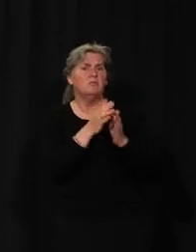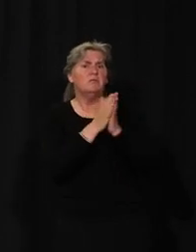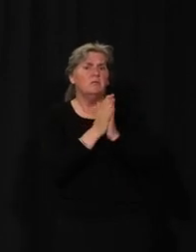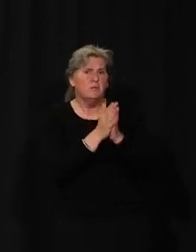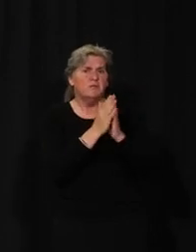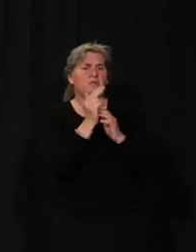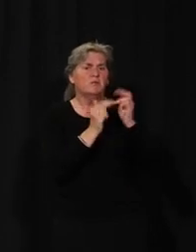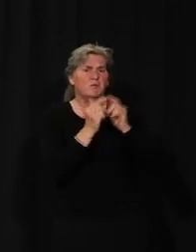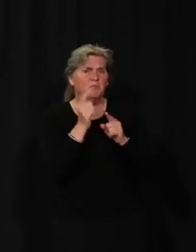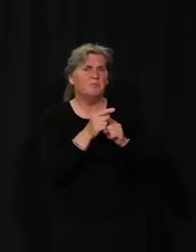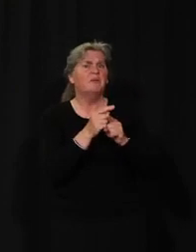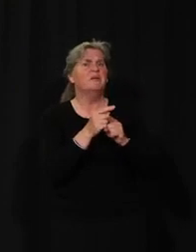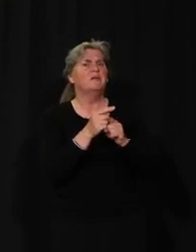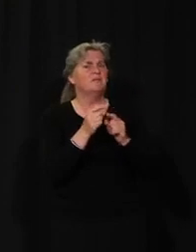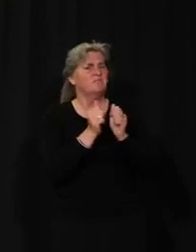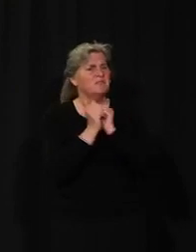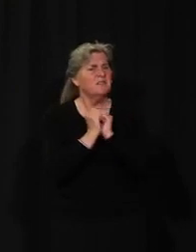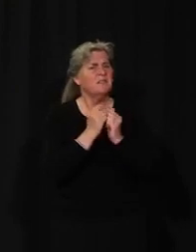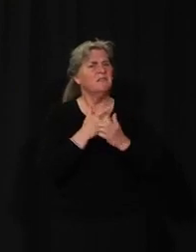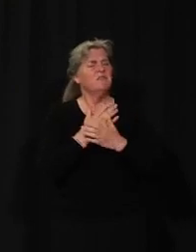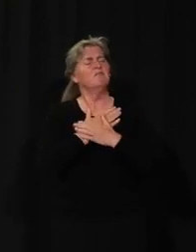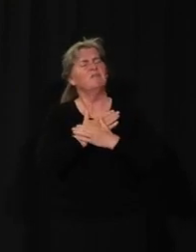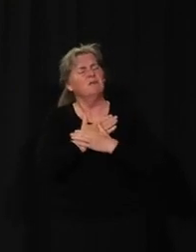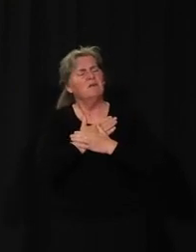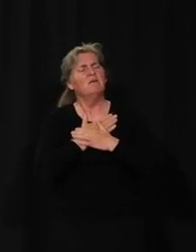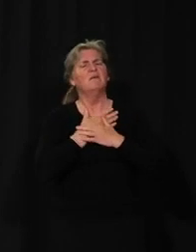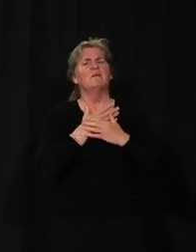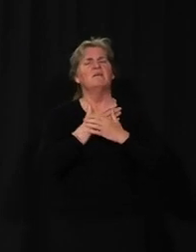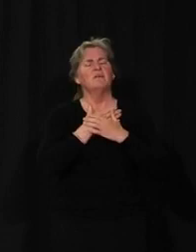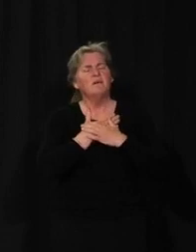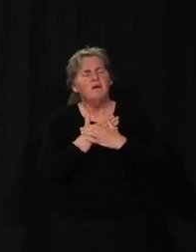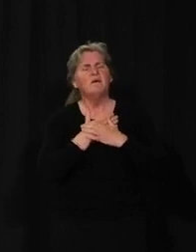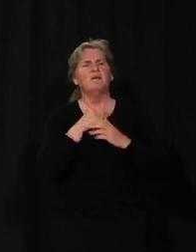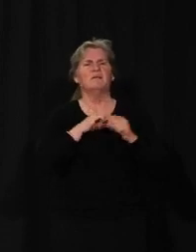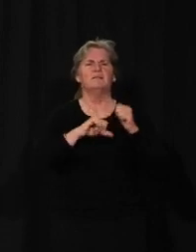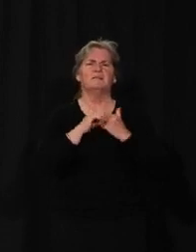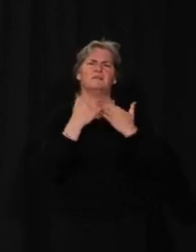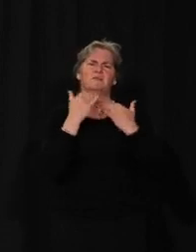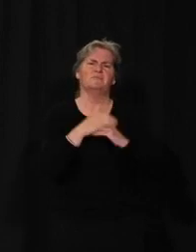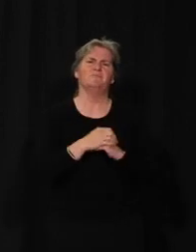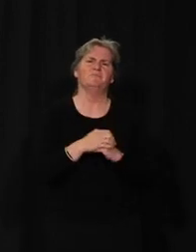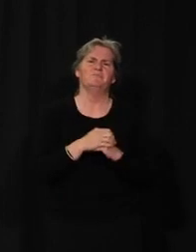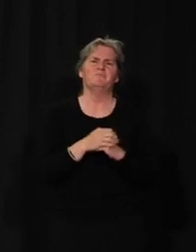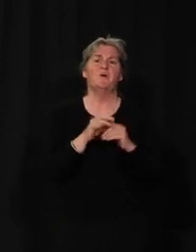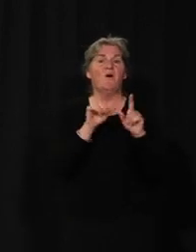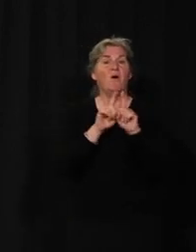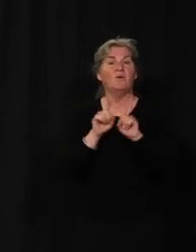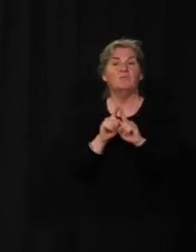communities coming back togethe. We're also seeing people out and about in our communities, enjoyg